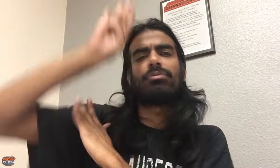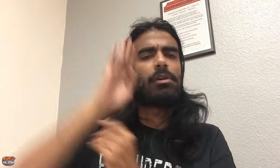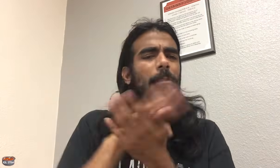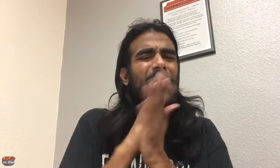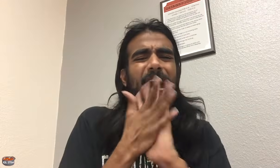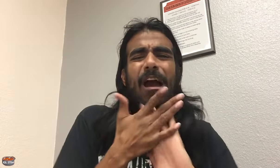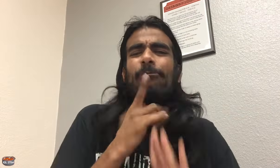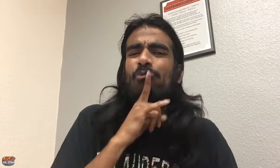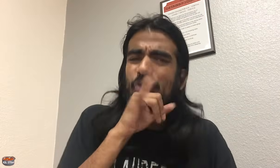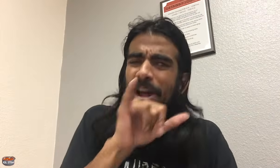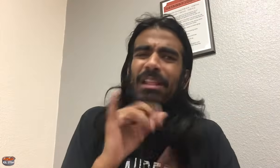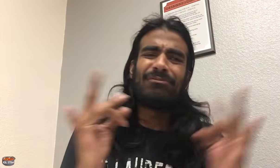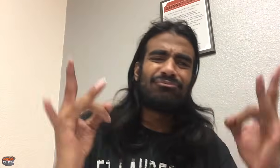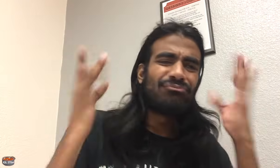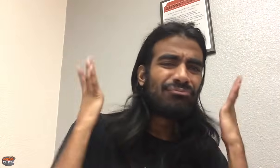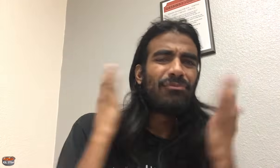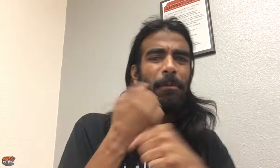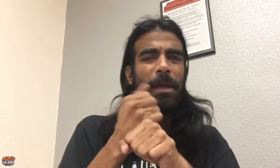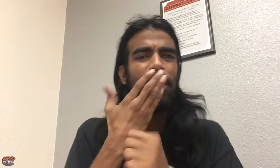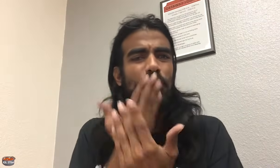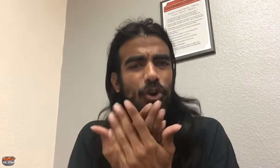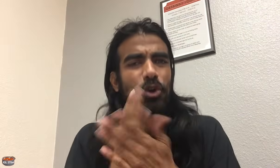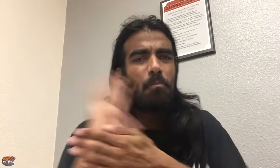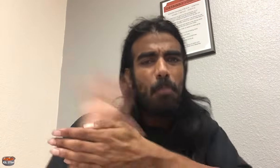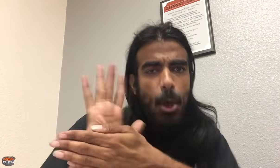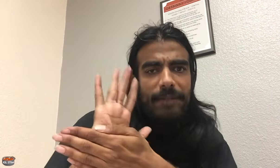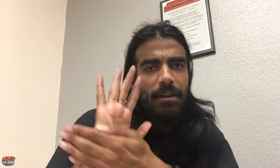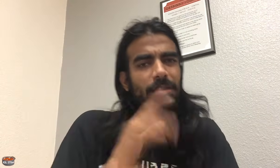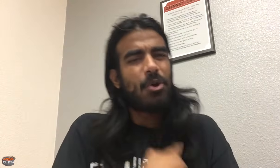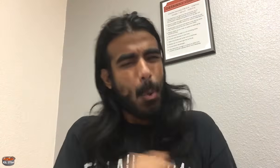getting feedback from people to help us become even more success and